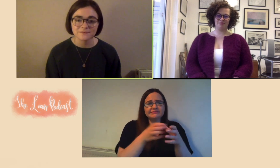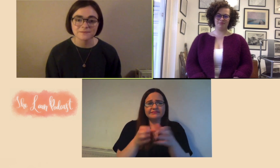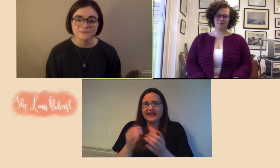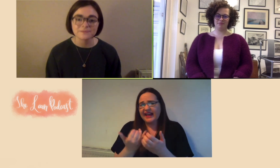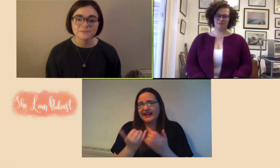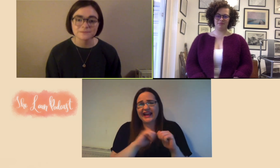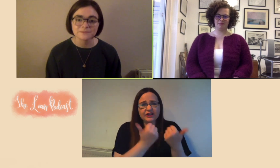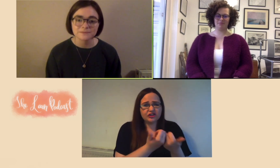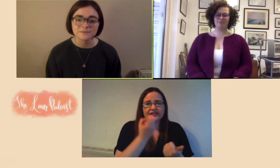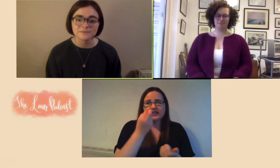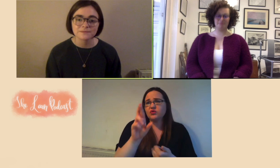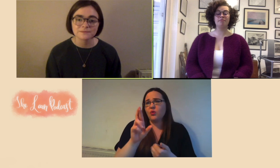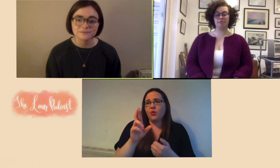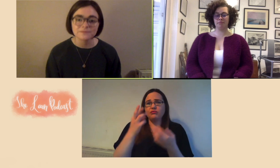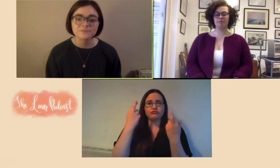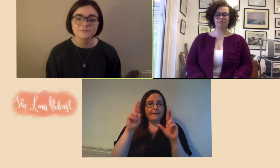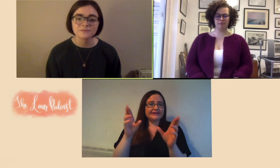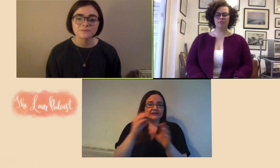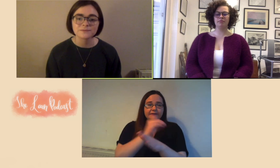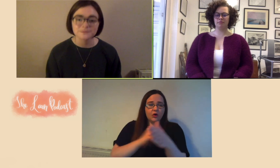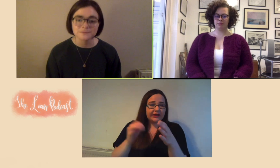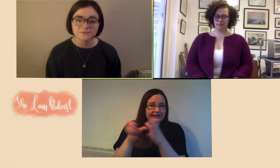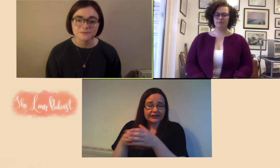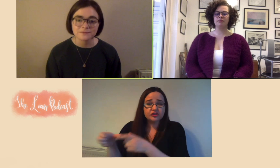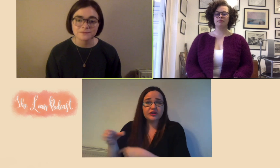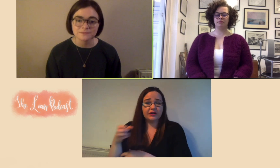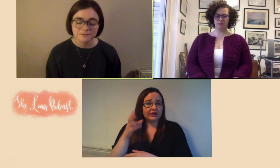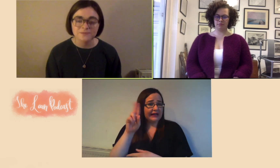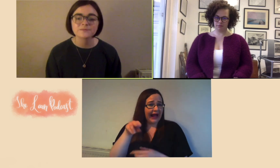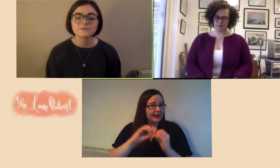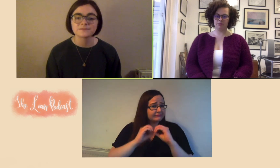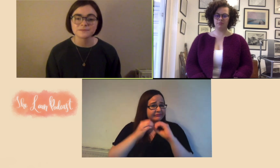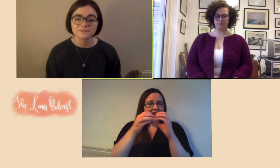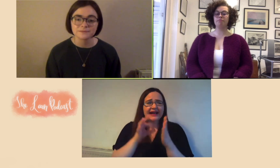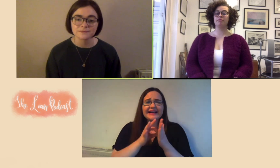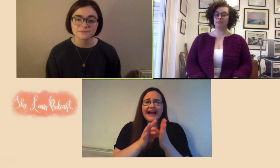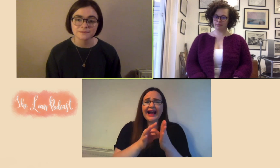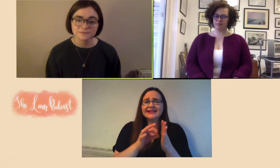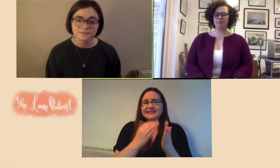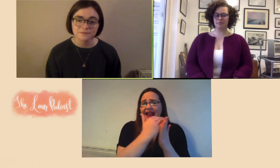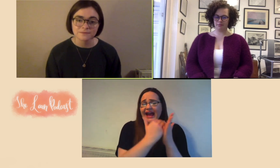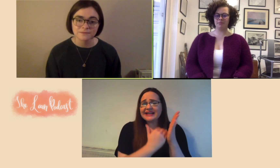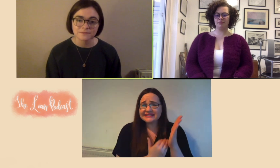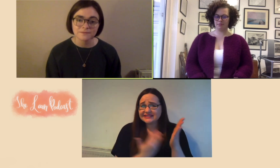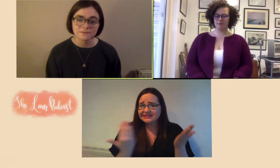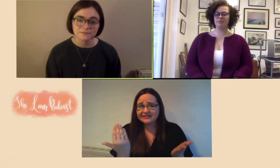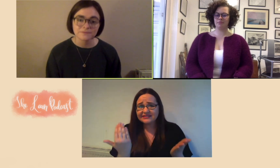So I was just wondering, I suppose high to kind of lessen that load for an interpreter.